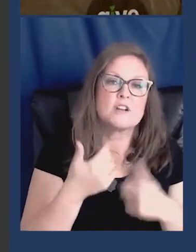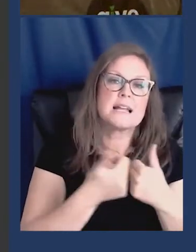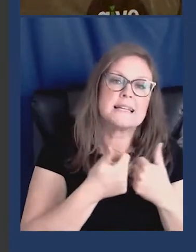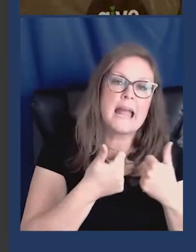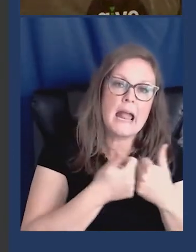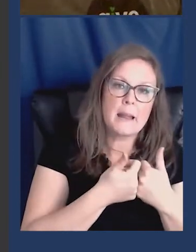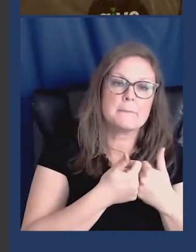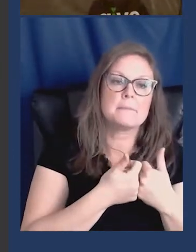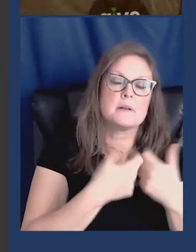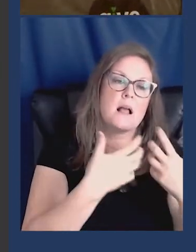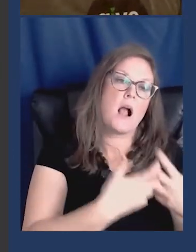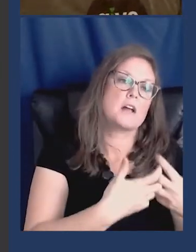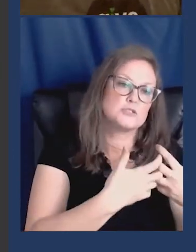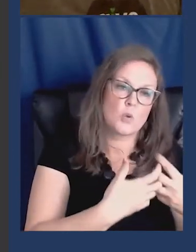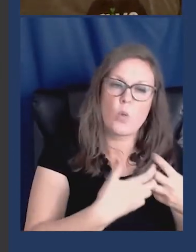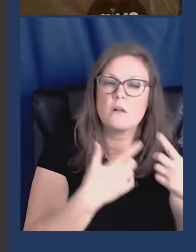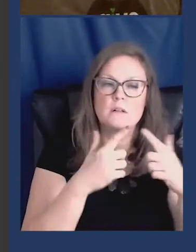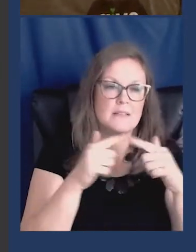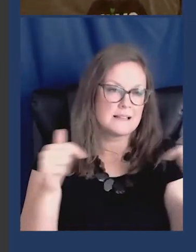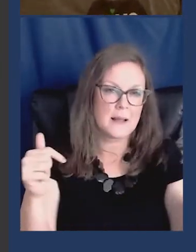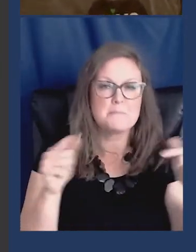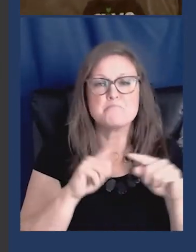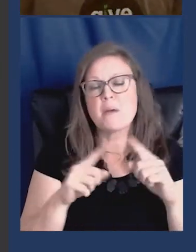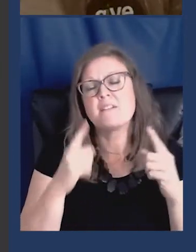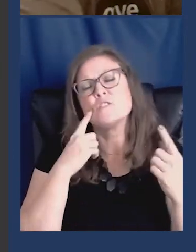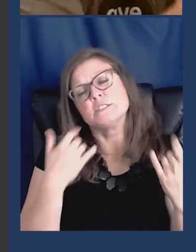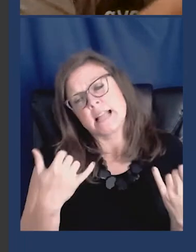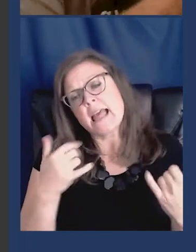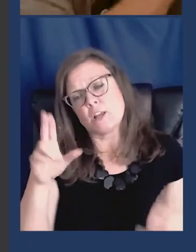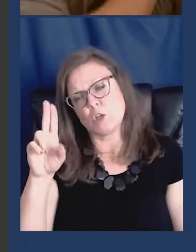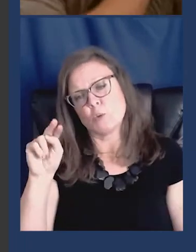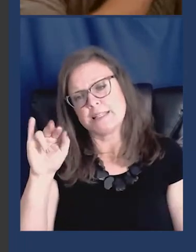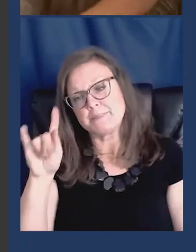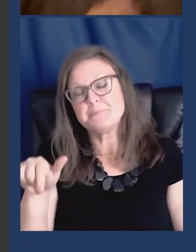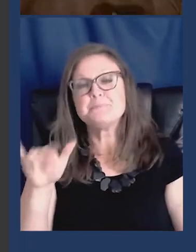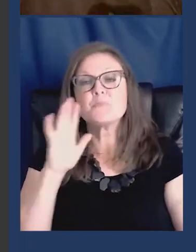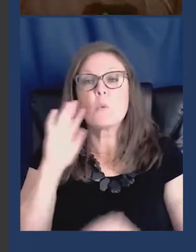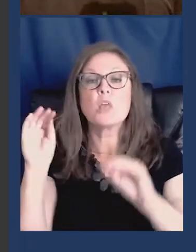but Unity for today. So let's go ahead and install the PlayFab SDK.